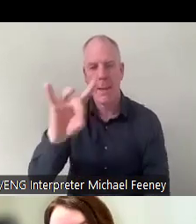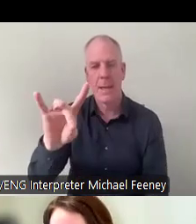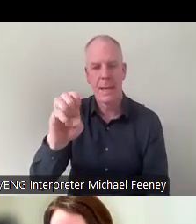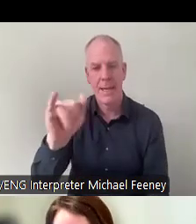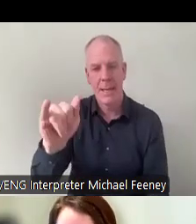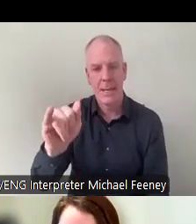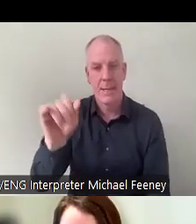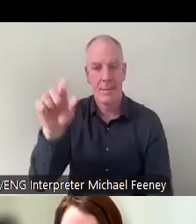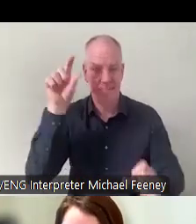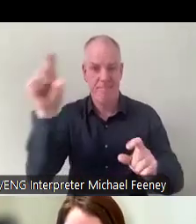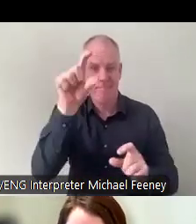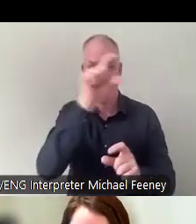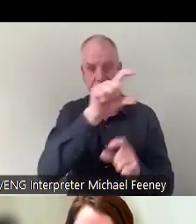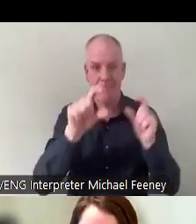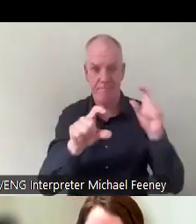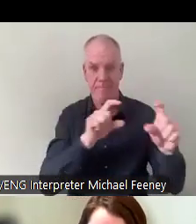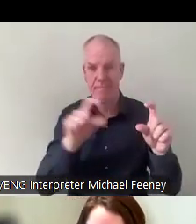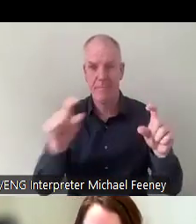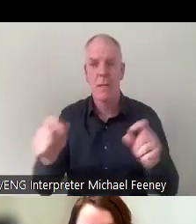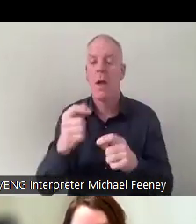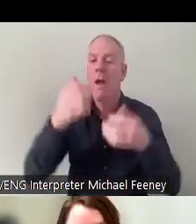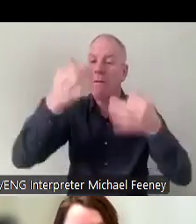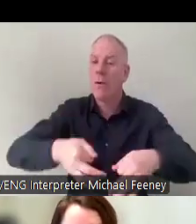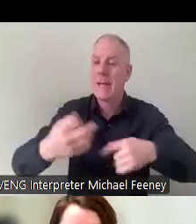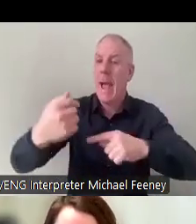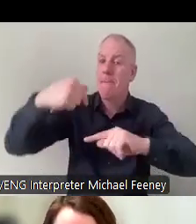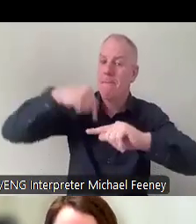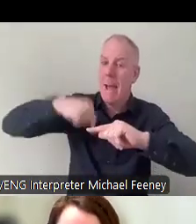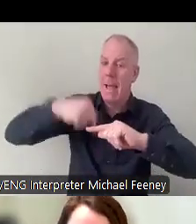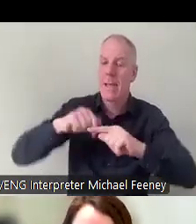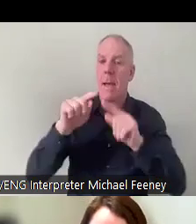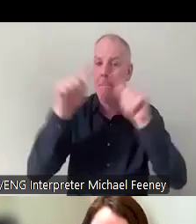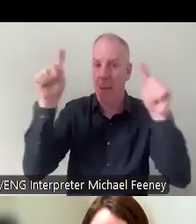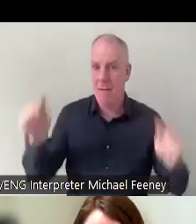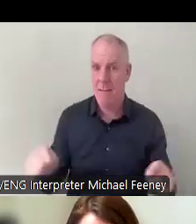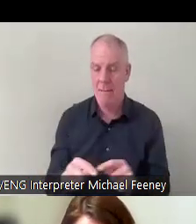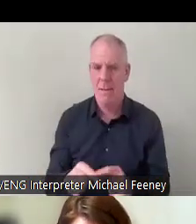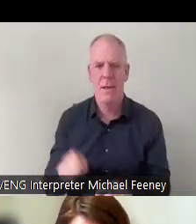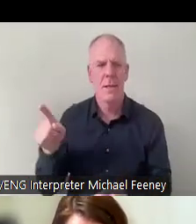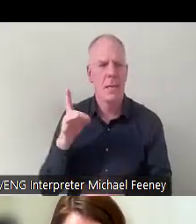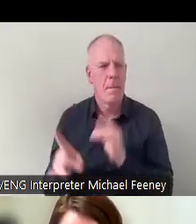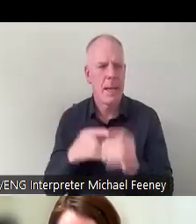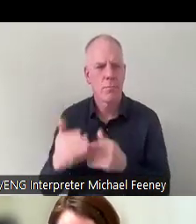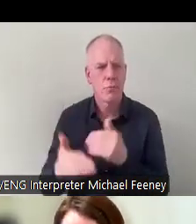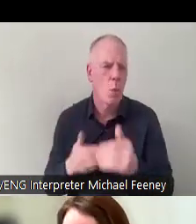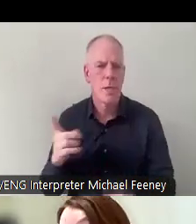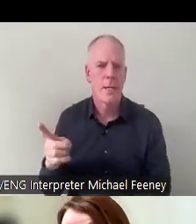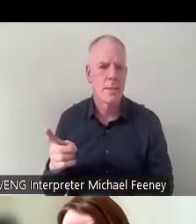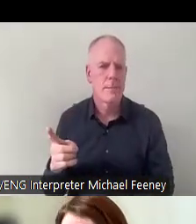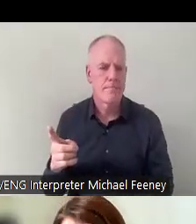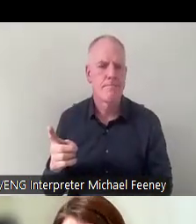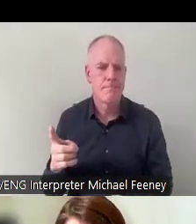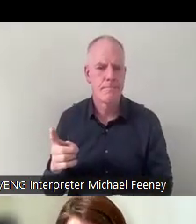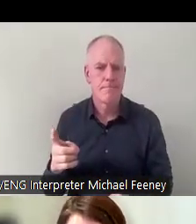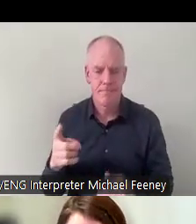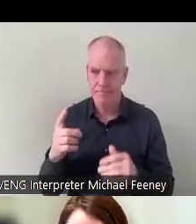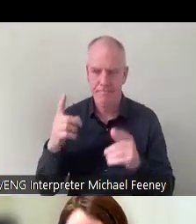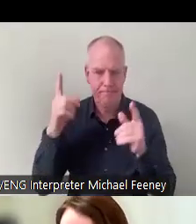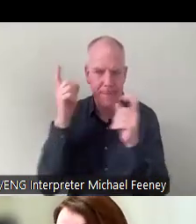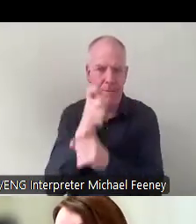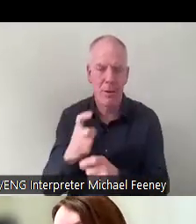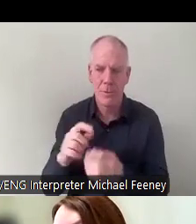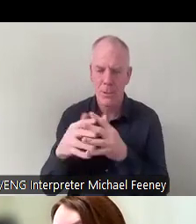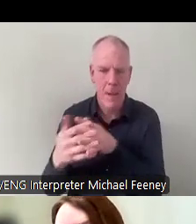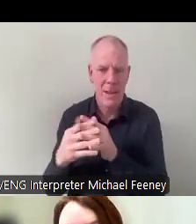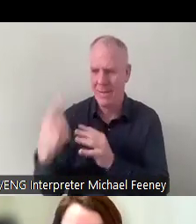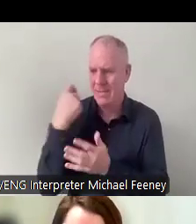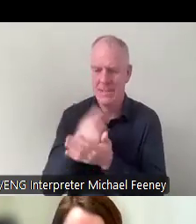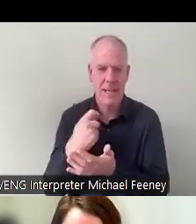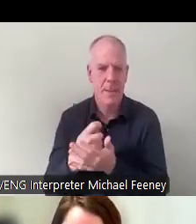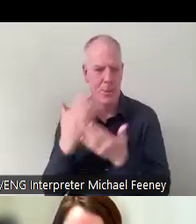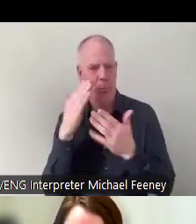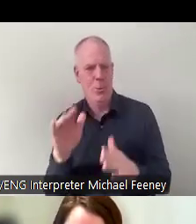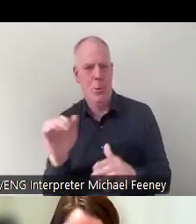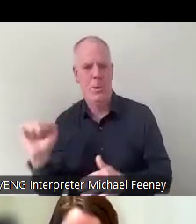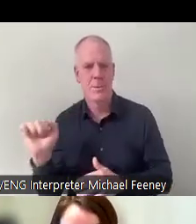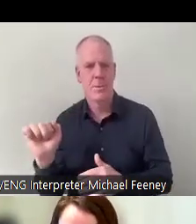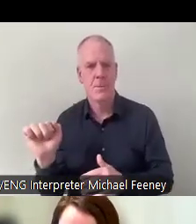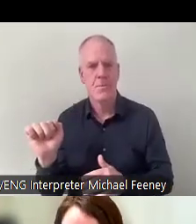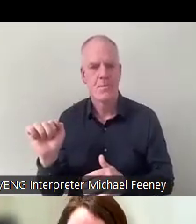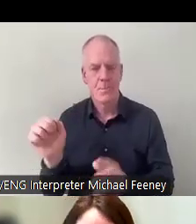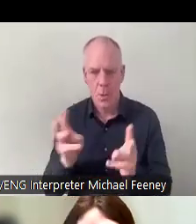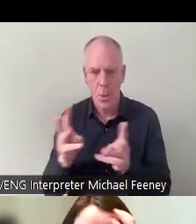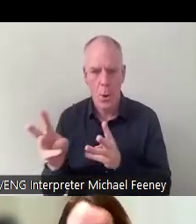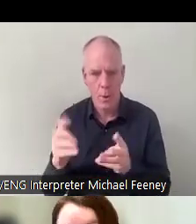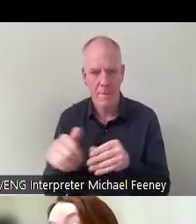front and the back of the panel along the joints. This panel-making process is quite sophisticated, so it indicates the sort of level of work that went into and the craft